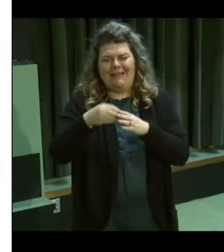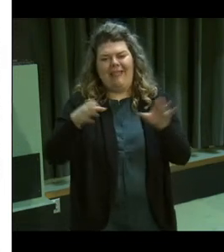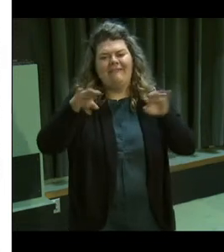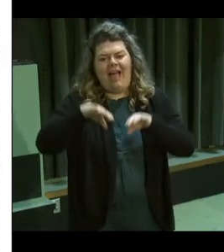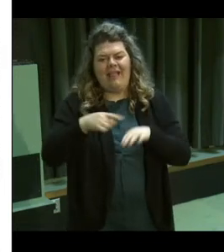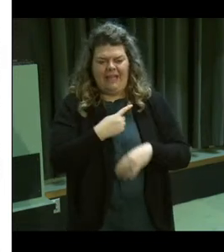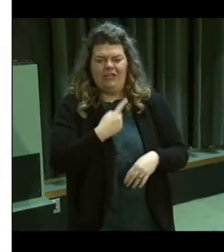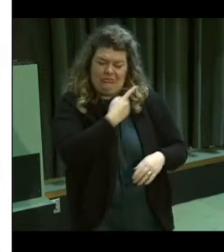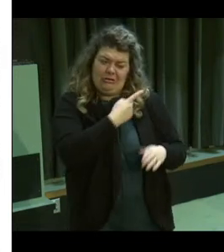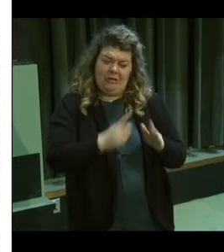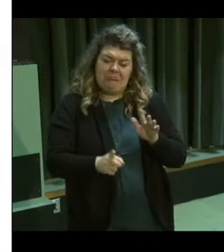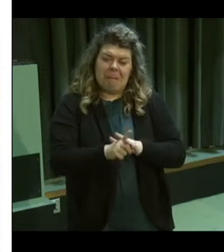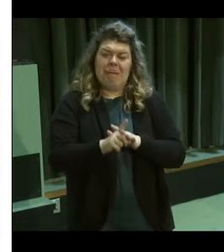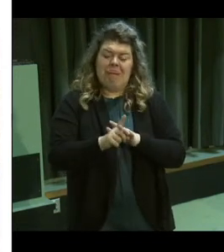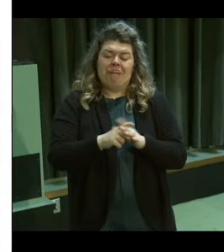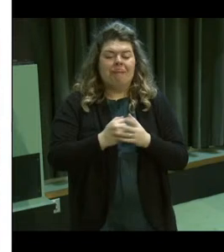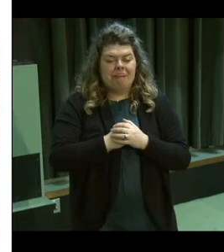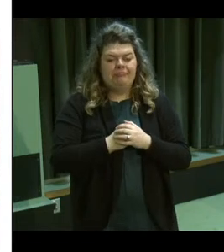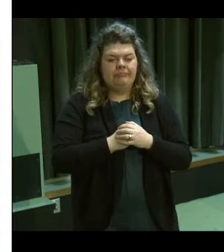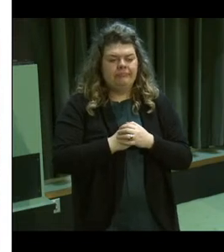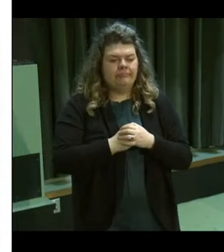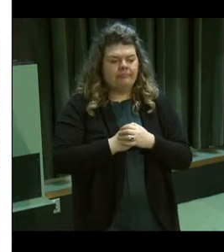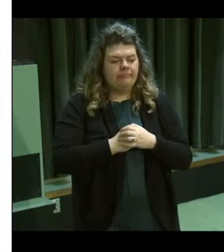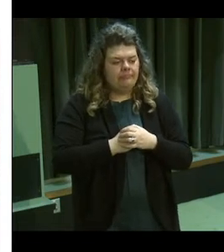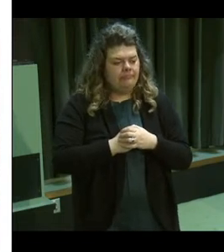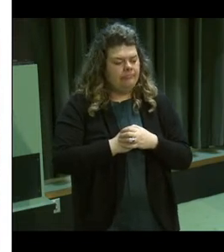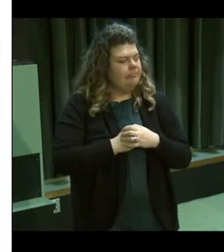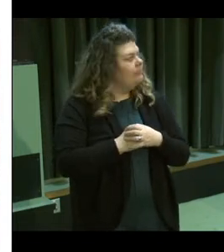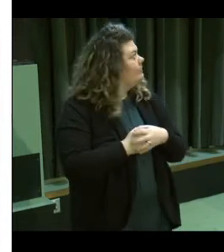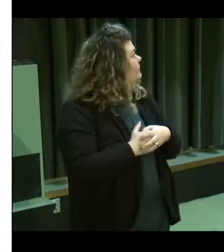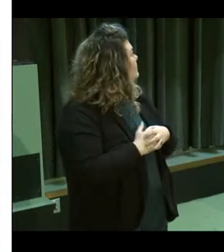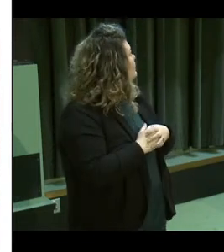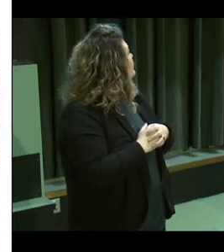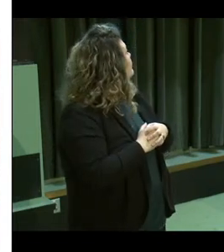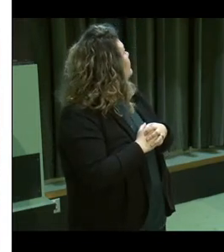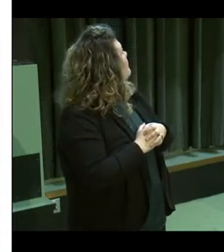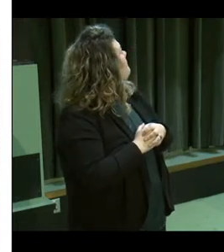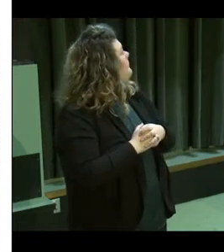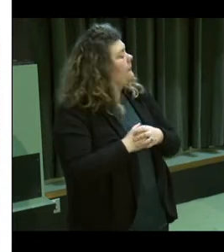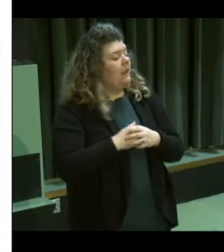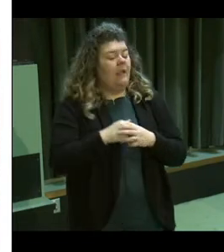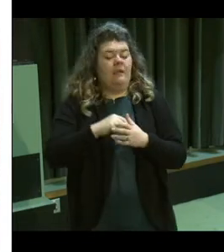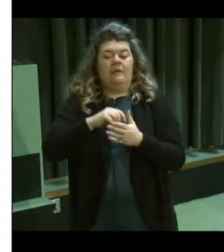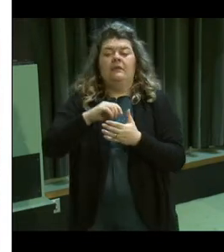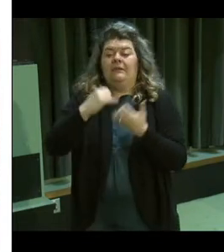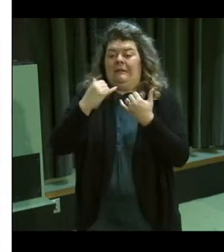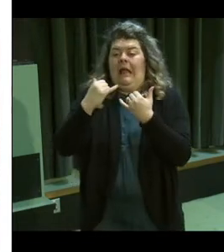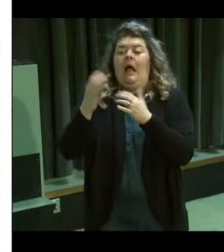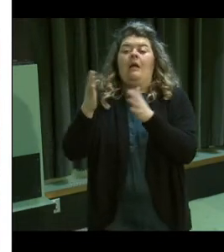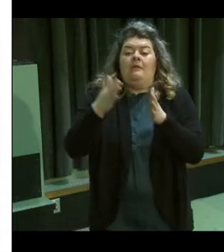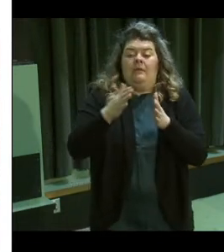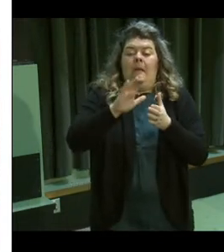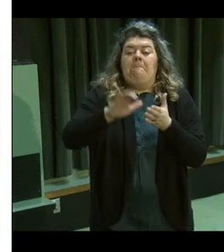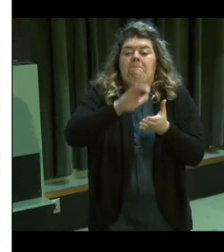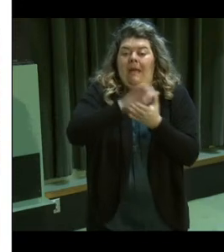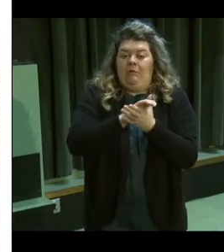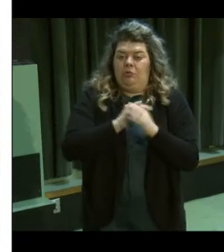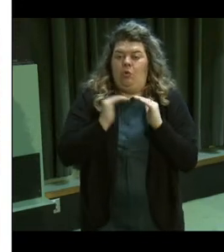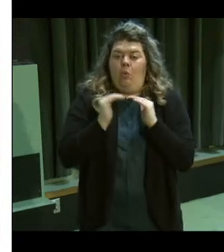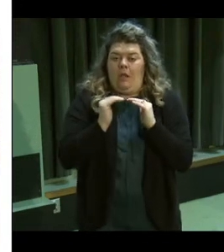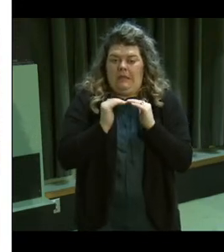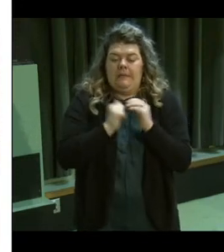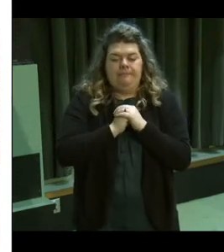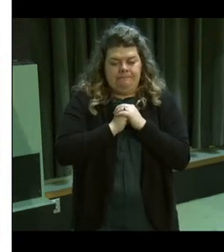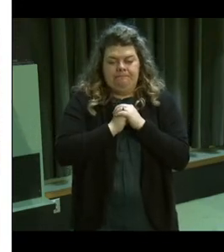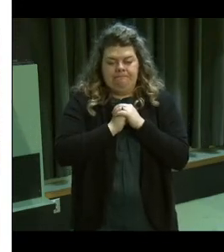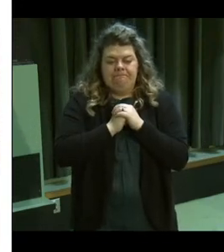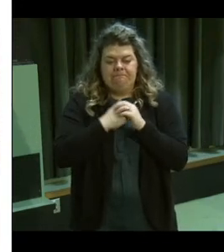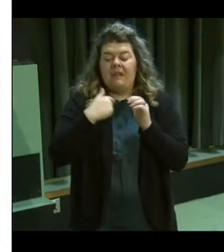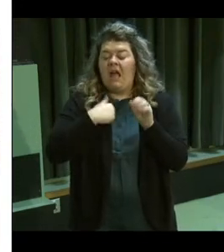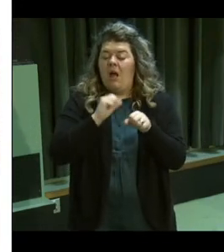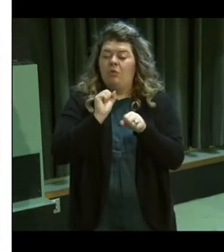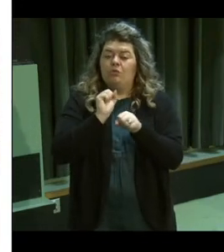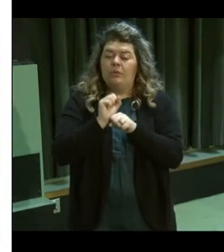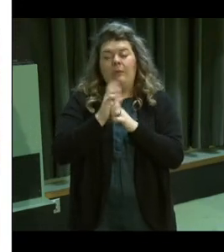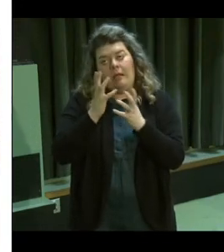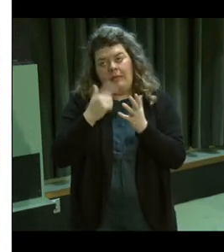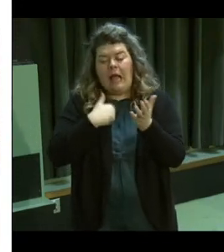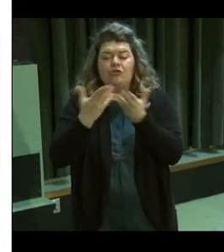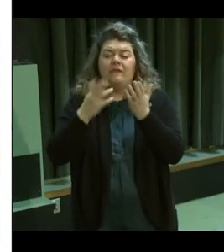Valley. So this is marriage